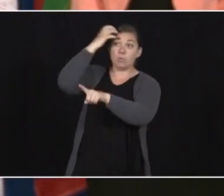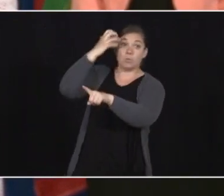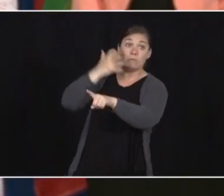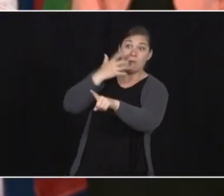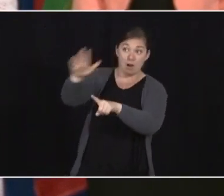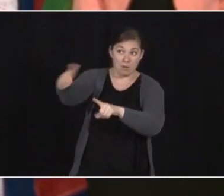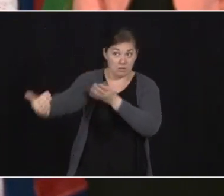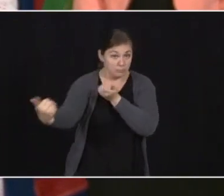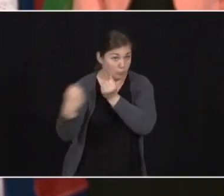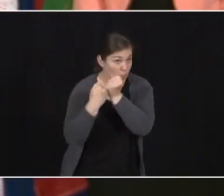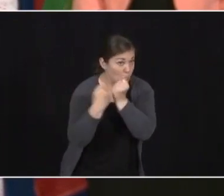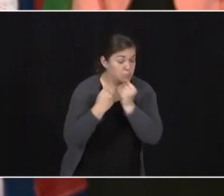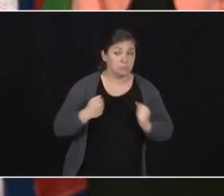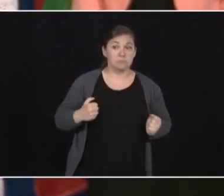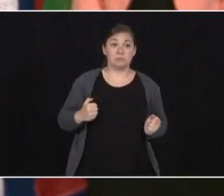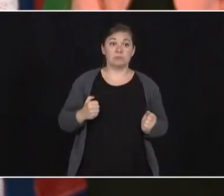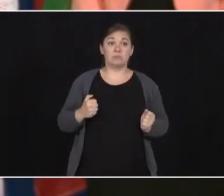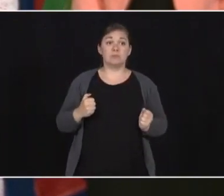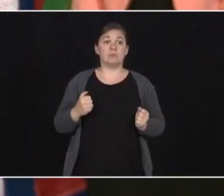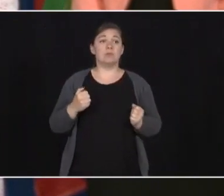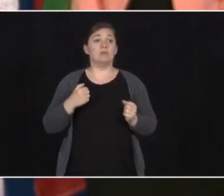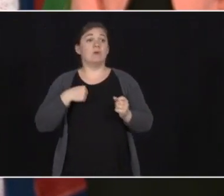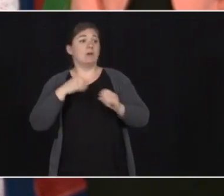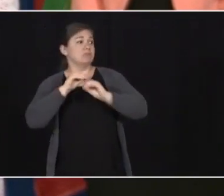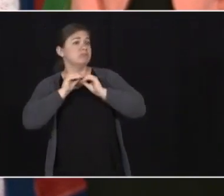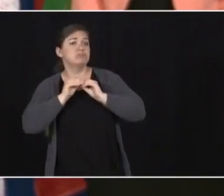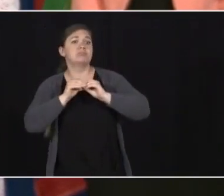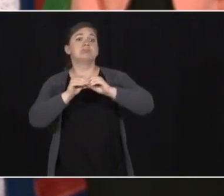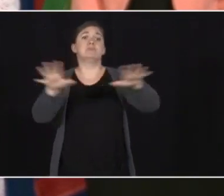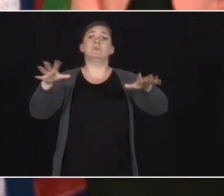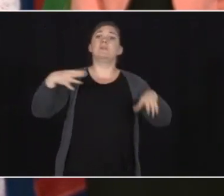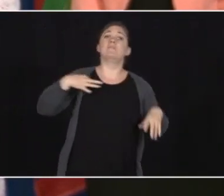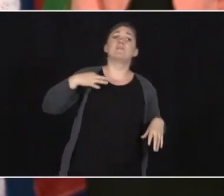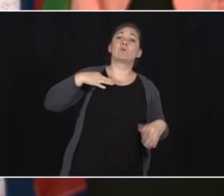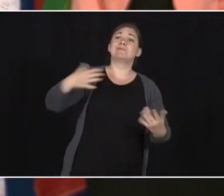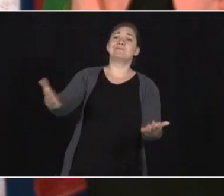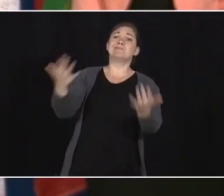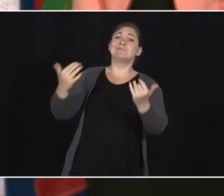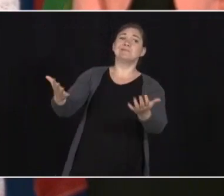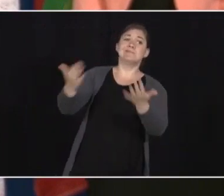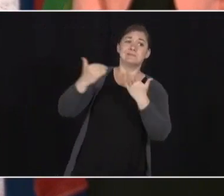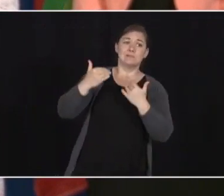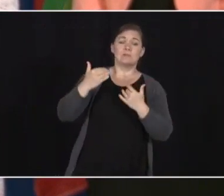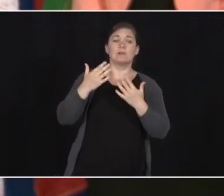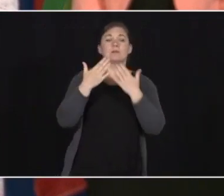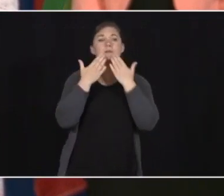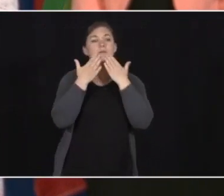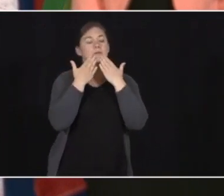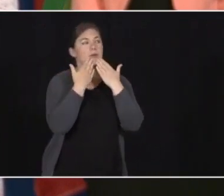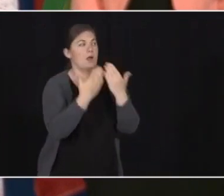We put a call out there for volunteers and I'm grateful for the volunteers and